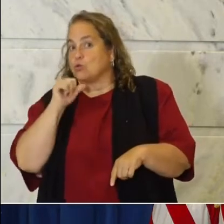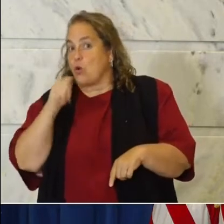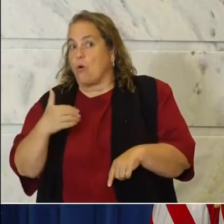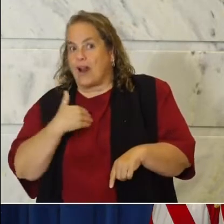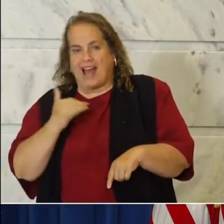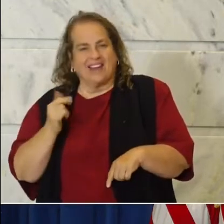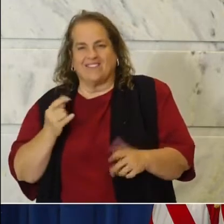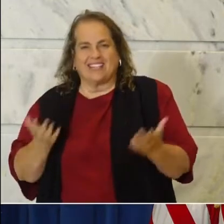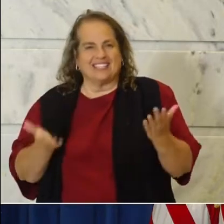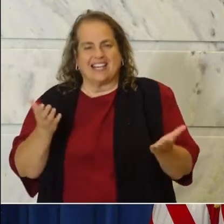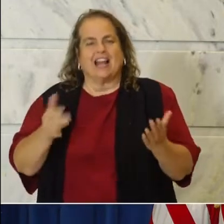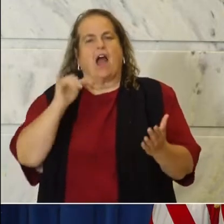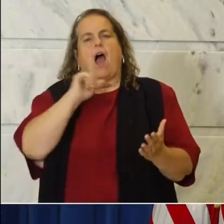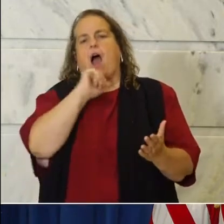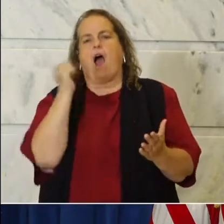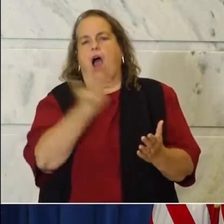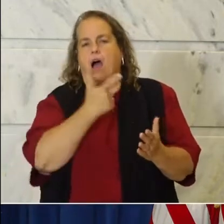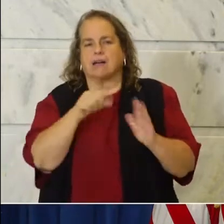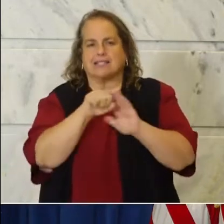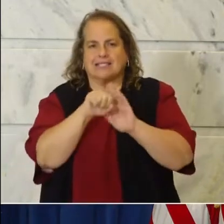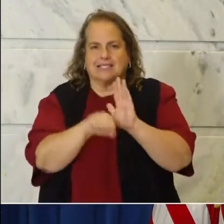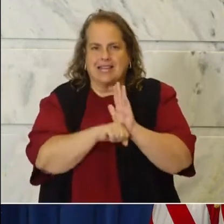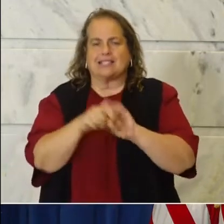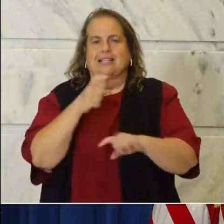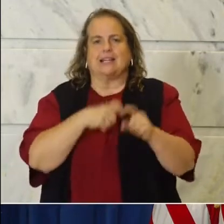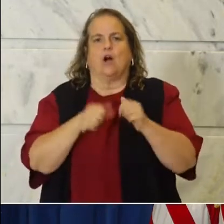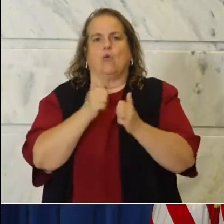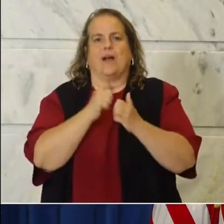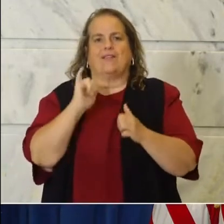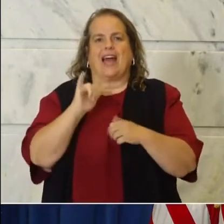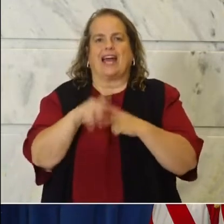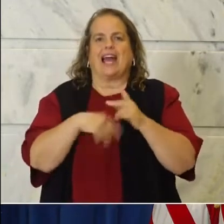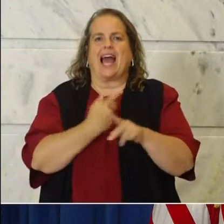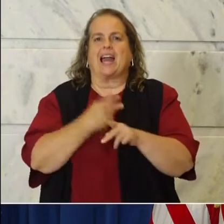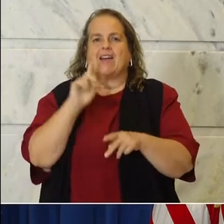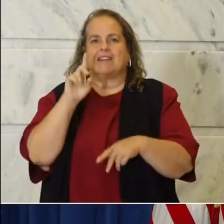is our very best. And when we get the data to give as much accurate